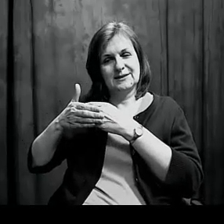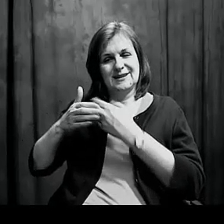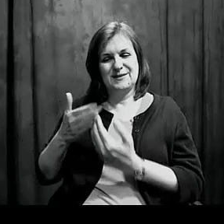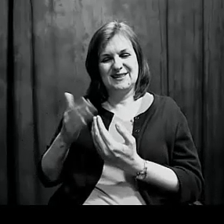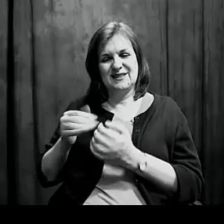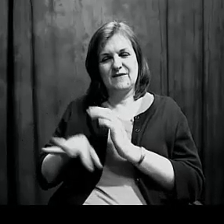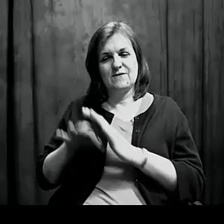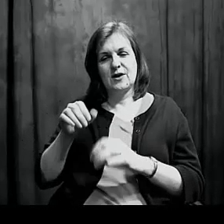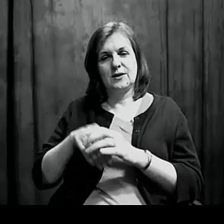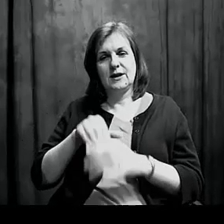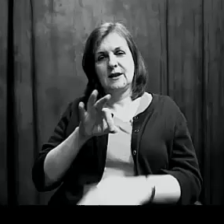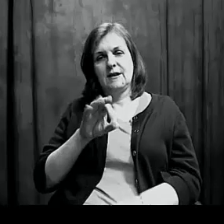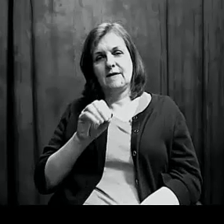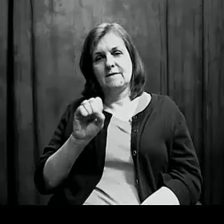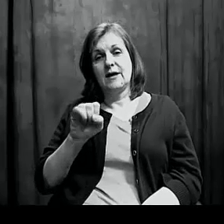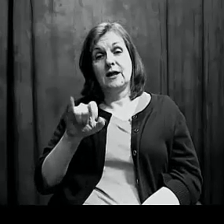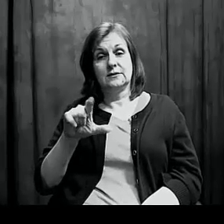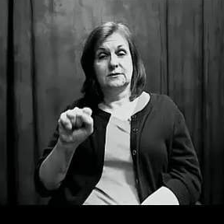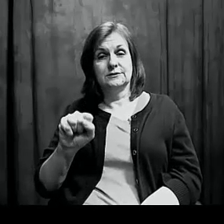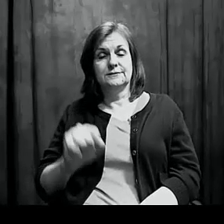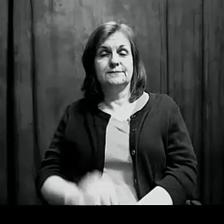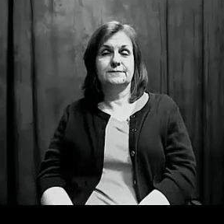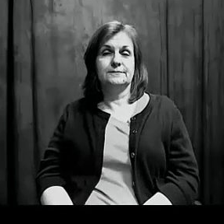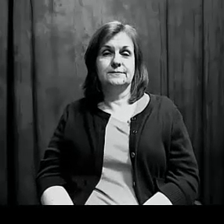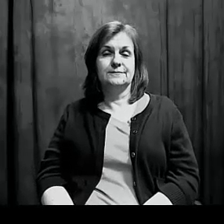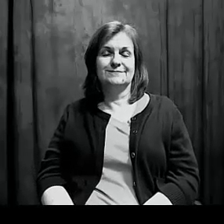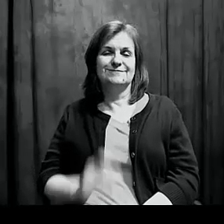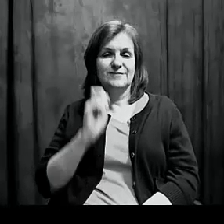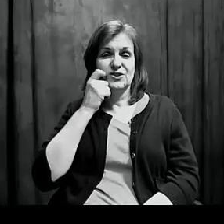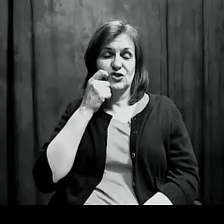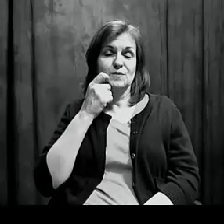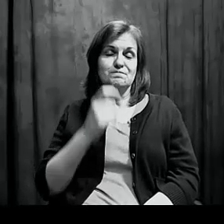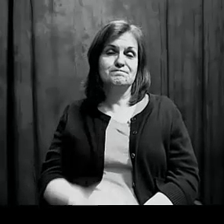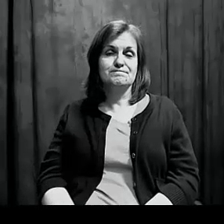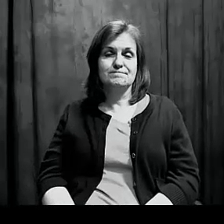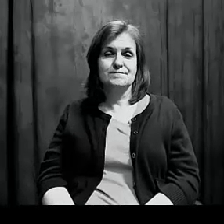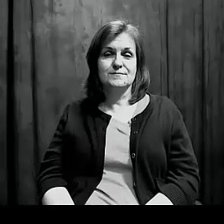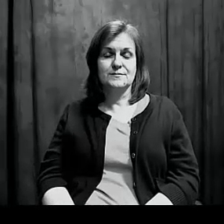because they can be easily found in the fossil record